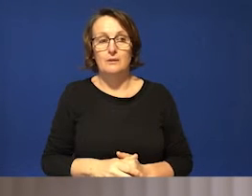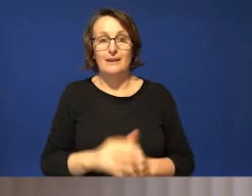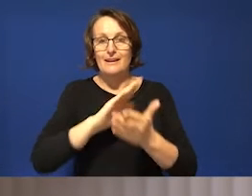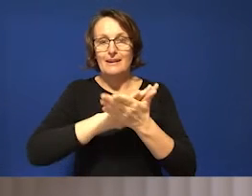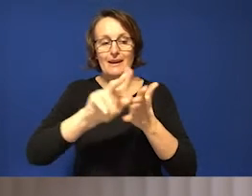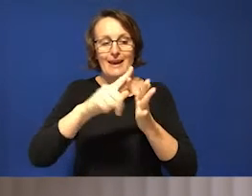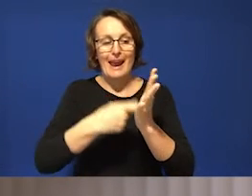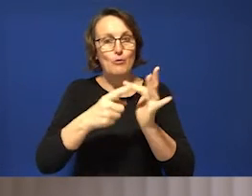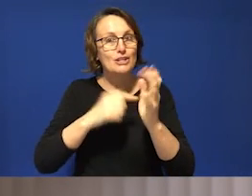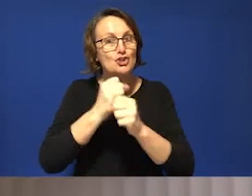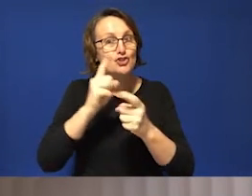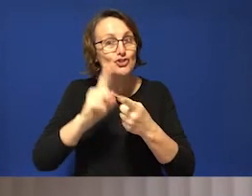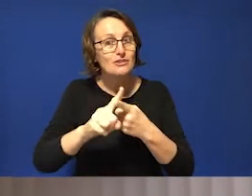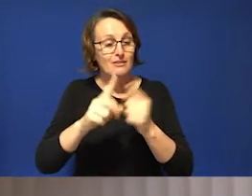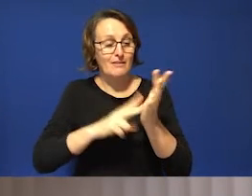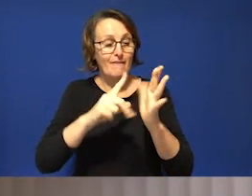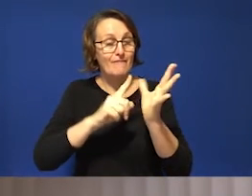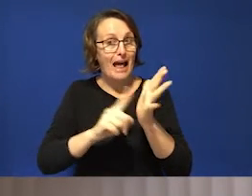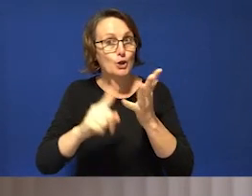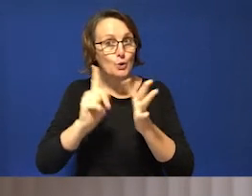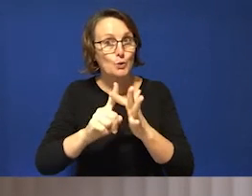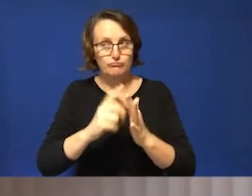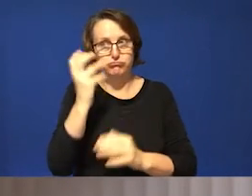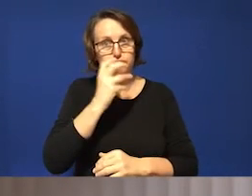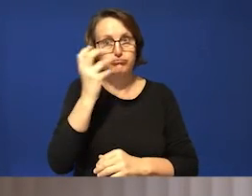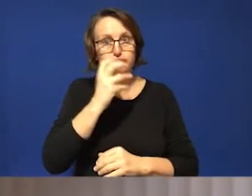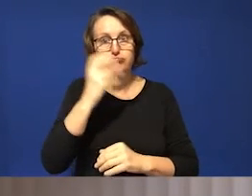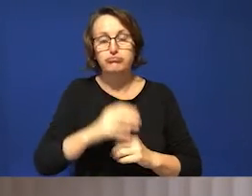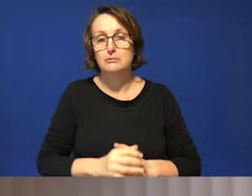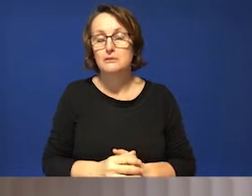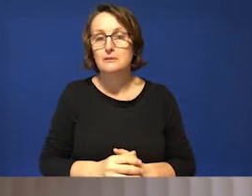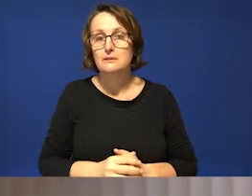the huge, the high heritage value of the building,